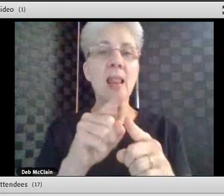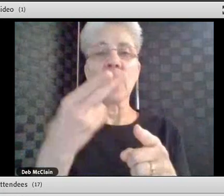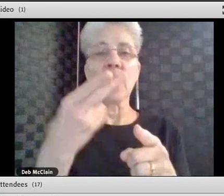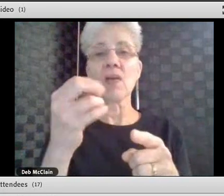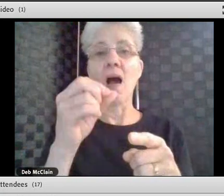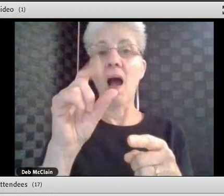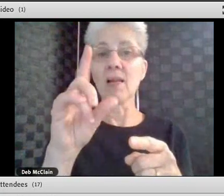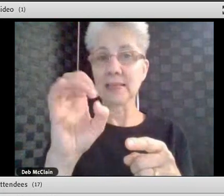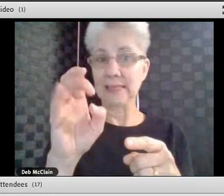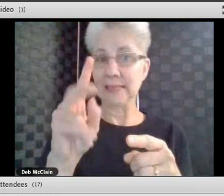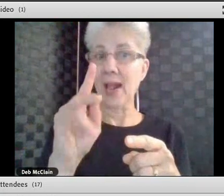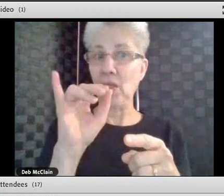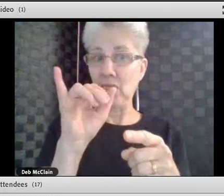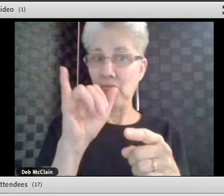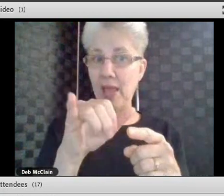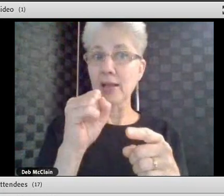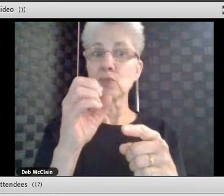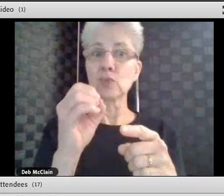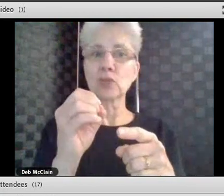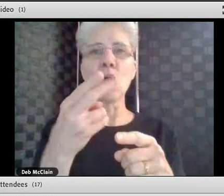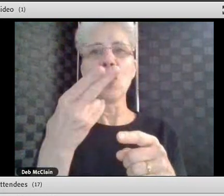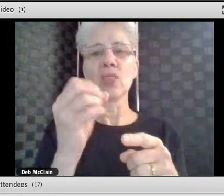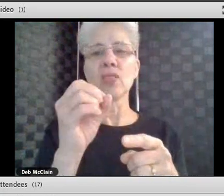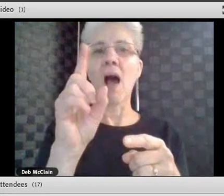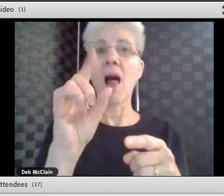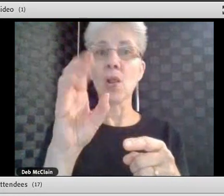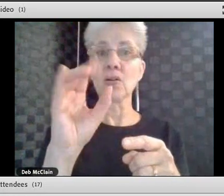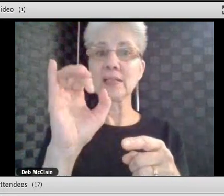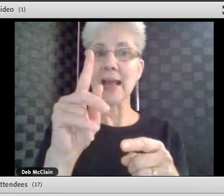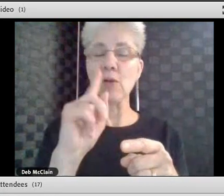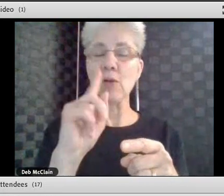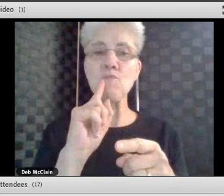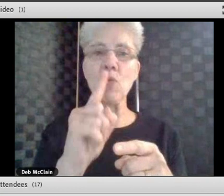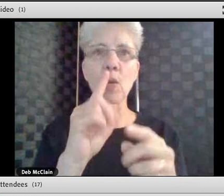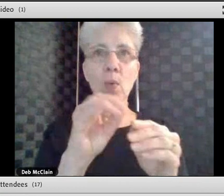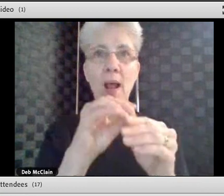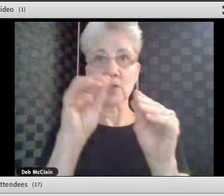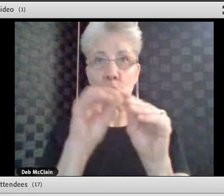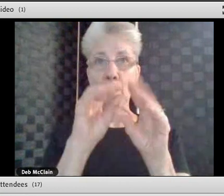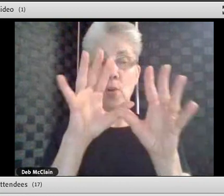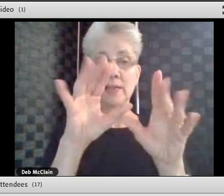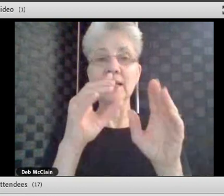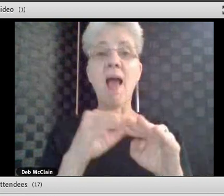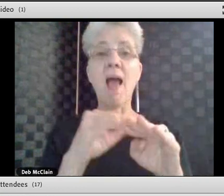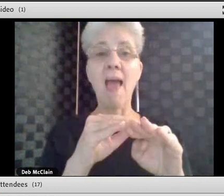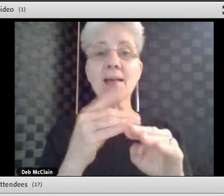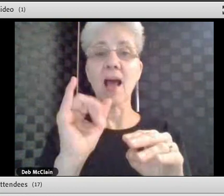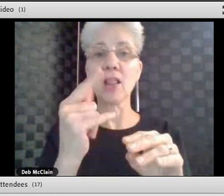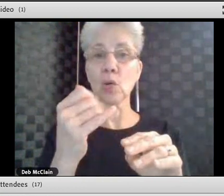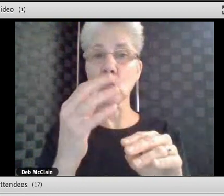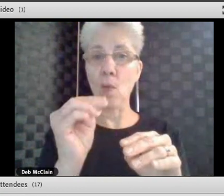And so the Holodeck was a room in which objects were projected as holograph images inside a room,